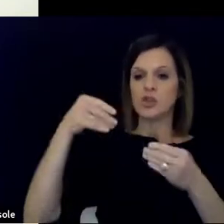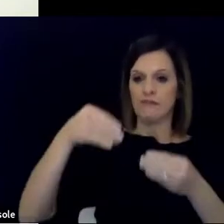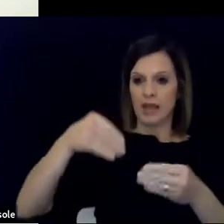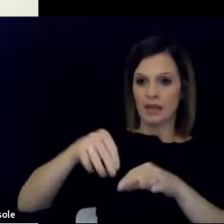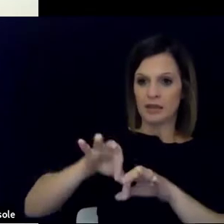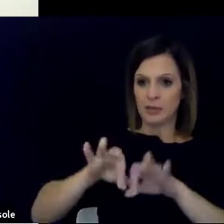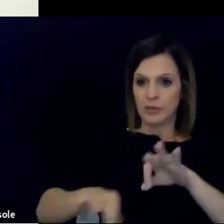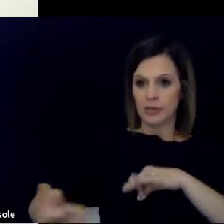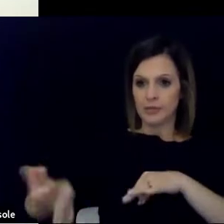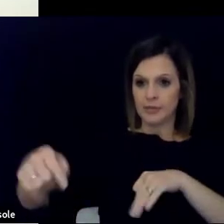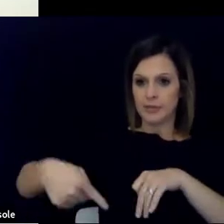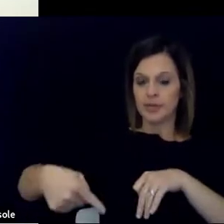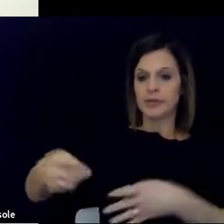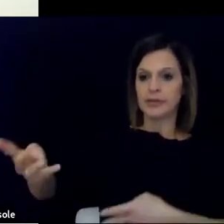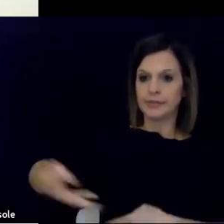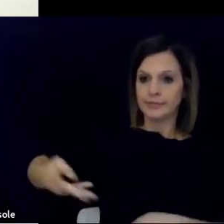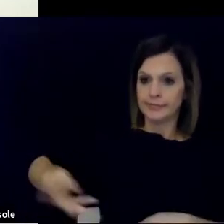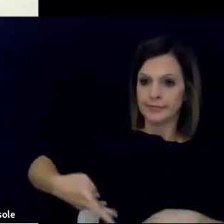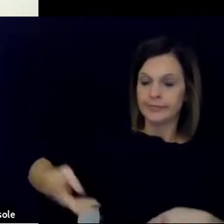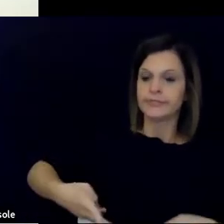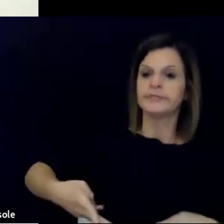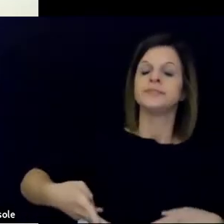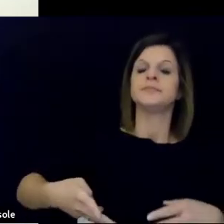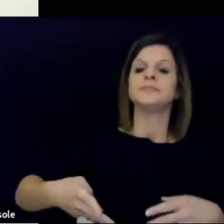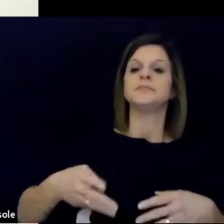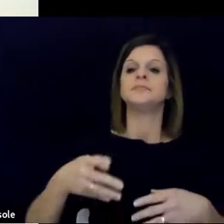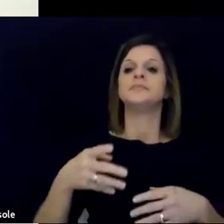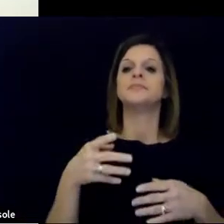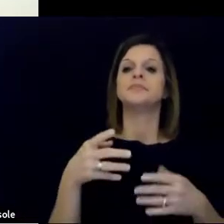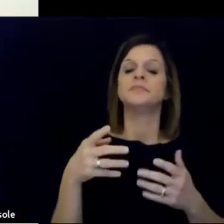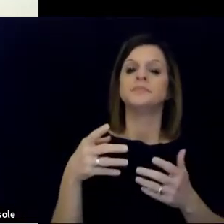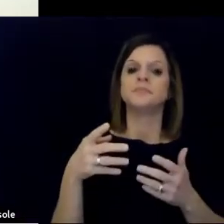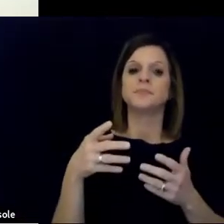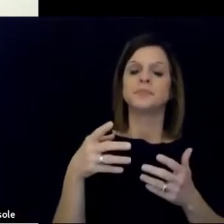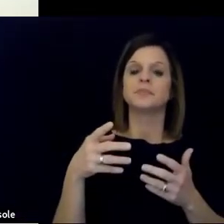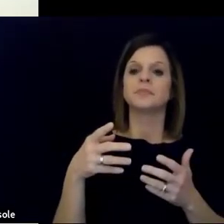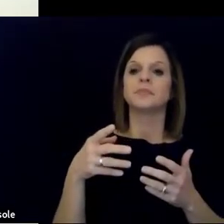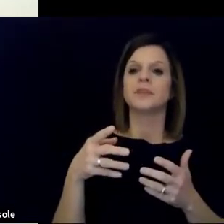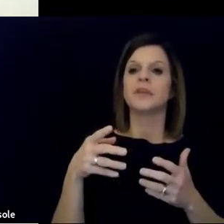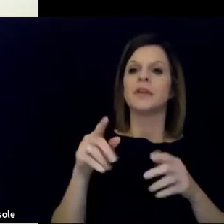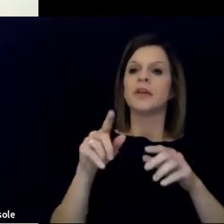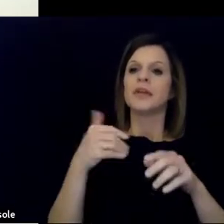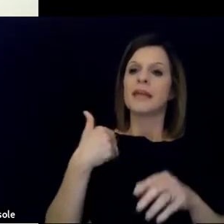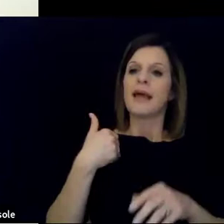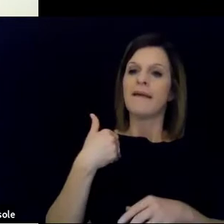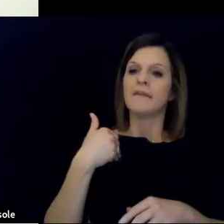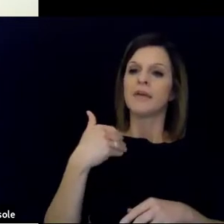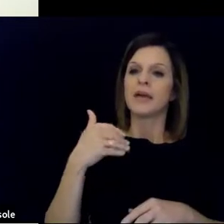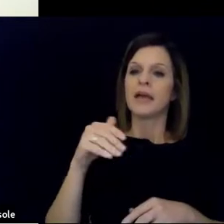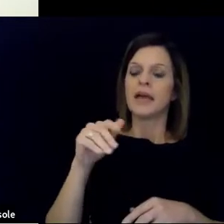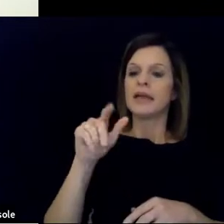So all the liquid goes through a tube into the stomach, and there's a little tab at the right outside the stomach,